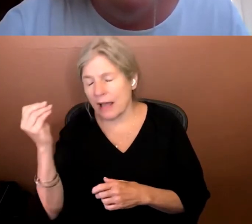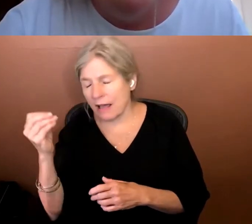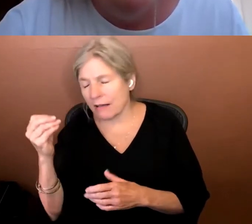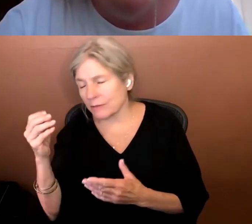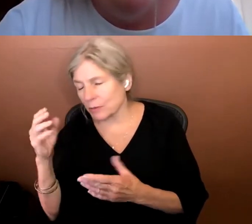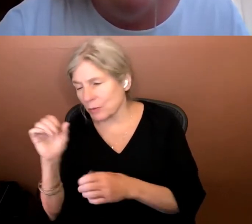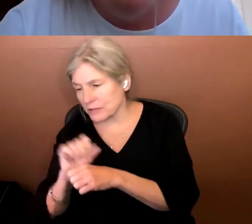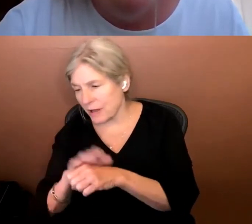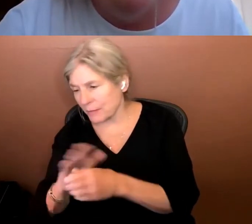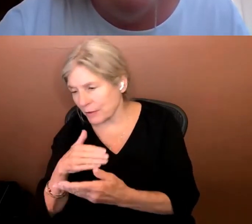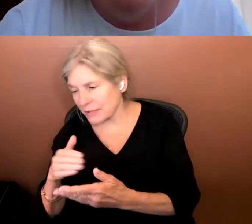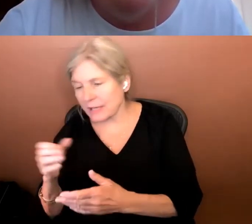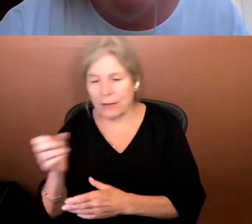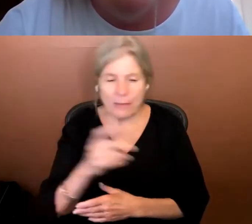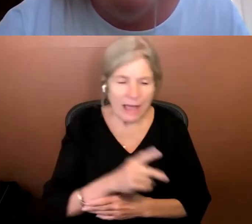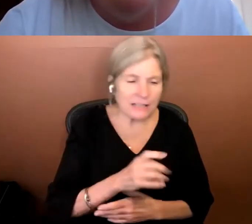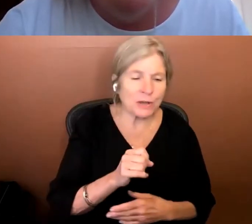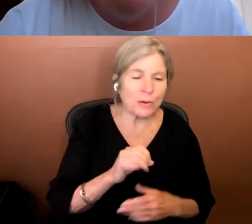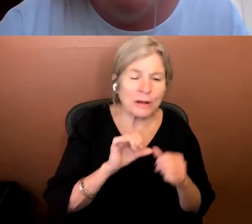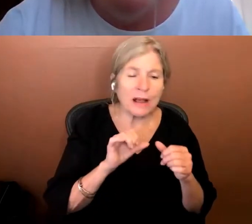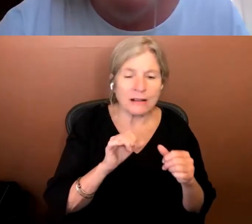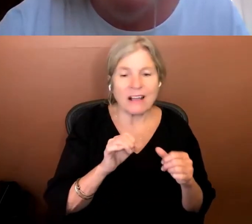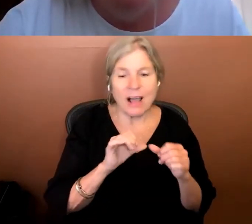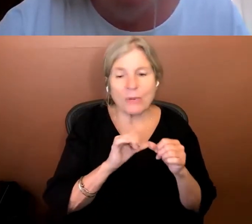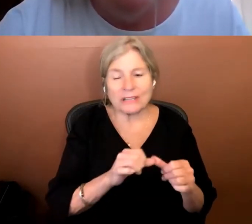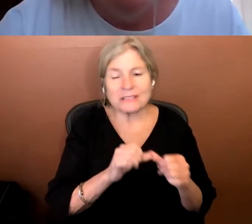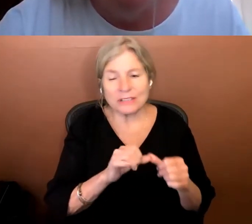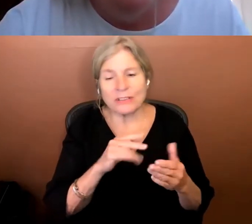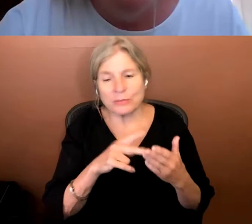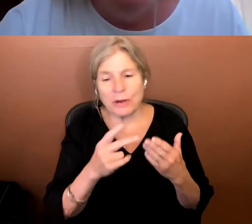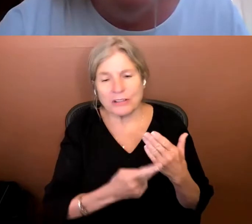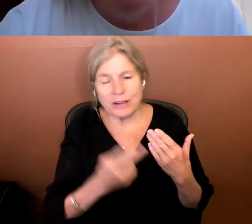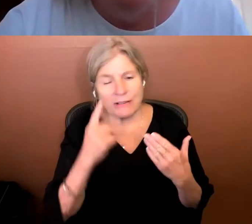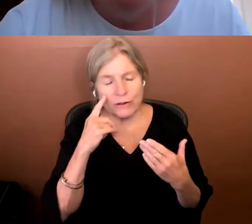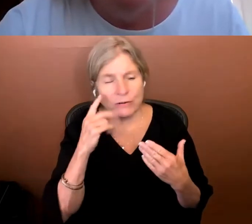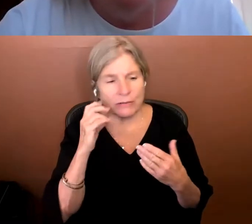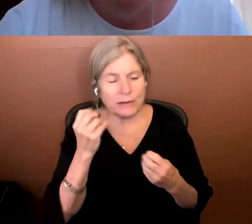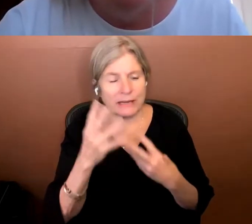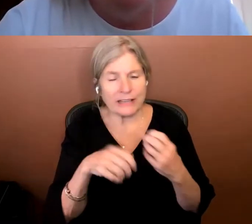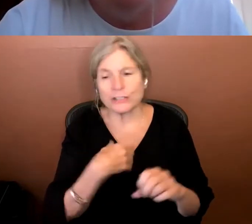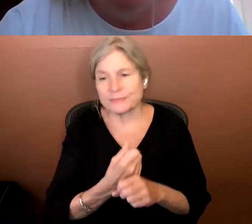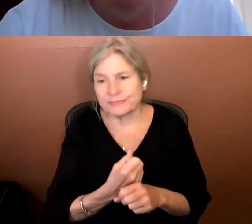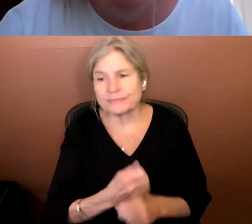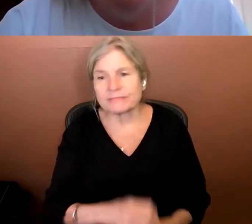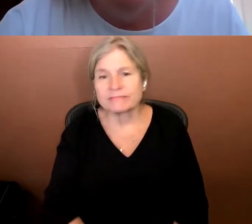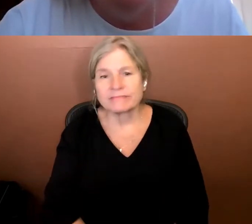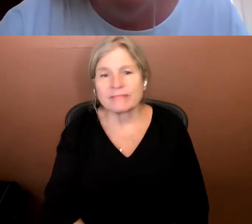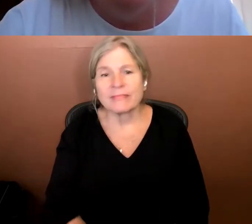project I probably will continue for many years on. And I will give a very brief